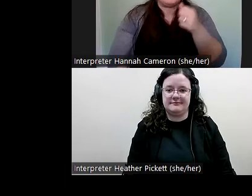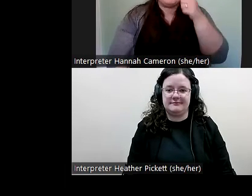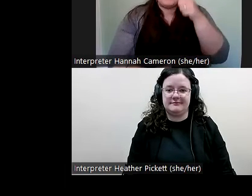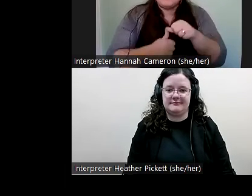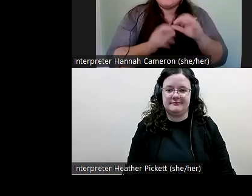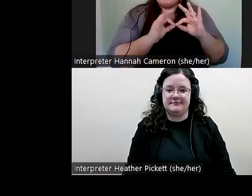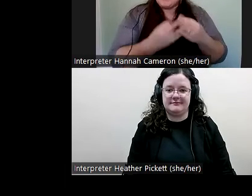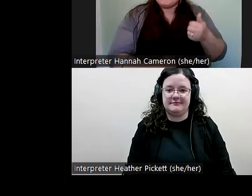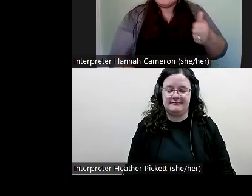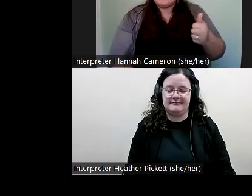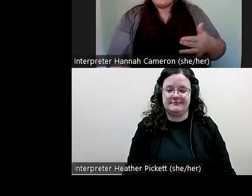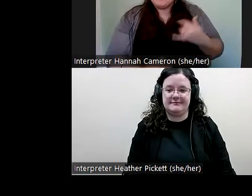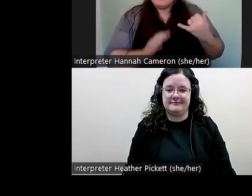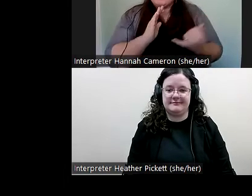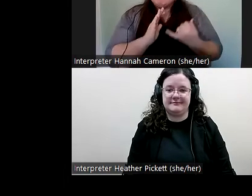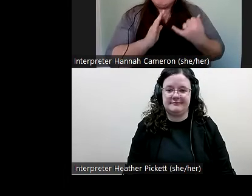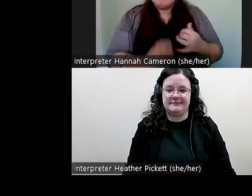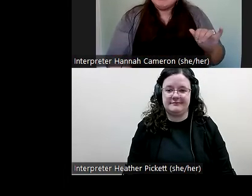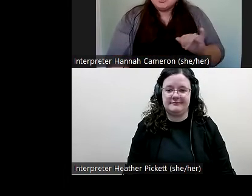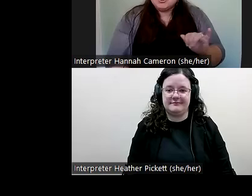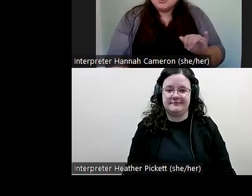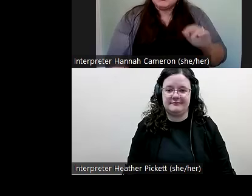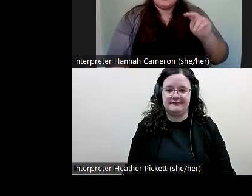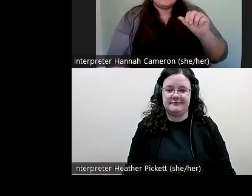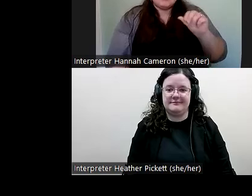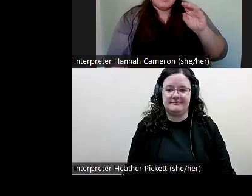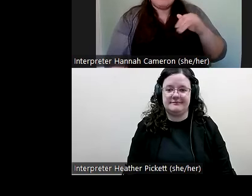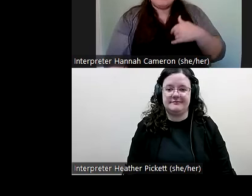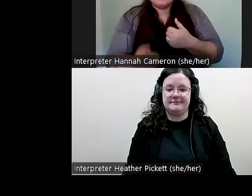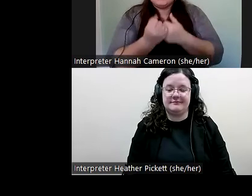as well and Nami has support groups that are run by family members and of course ones for people